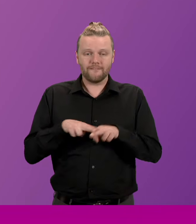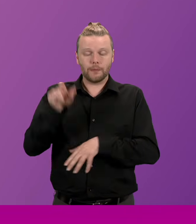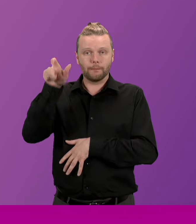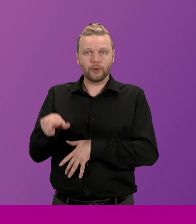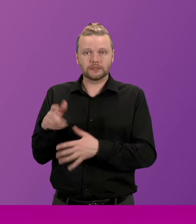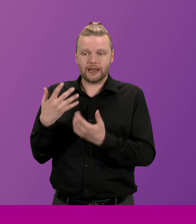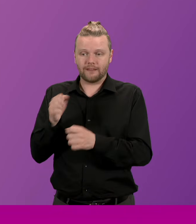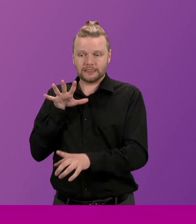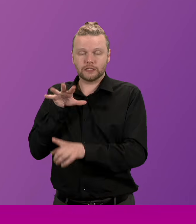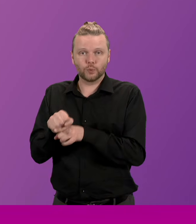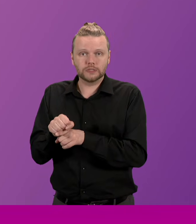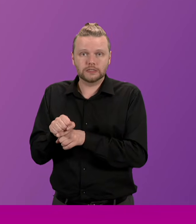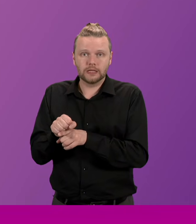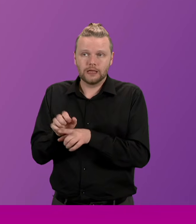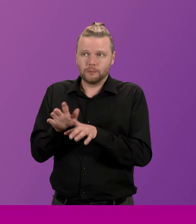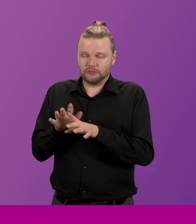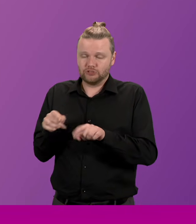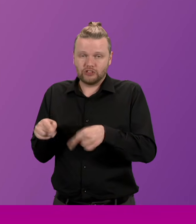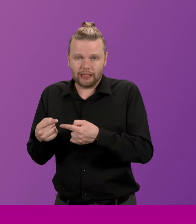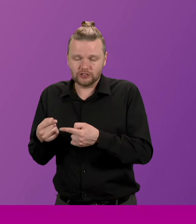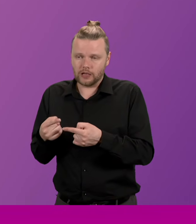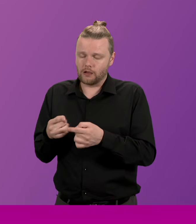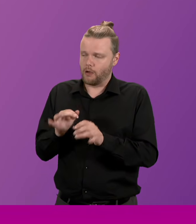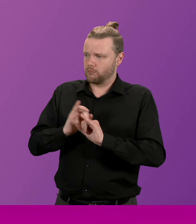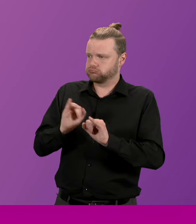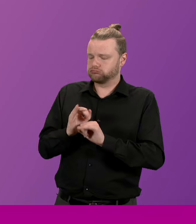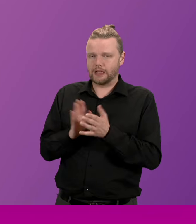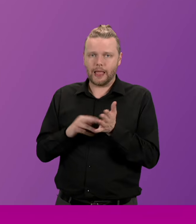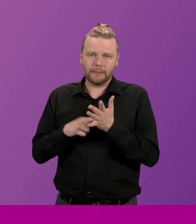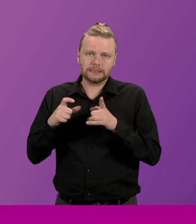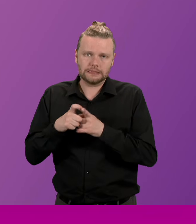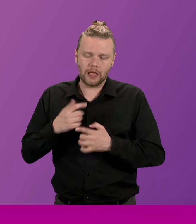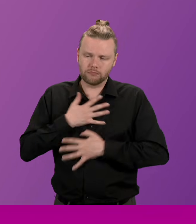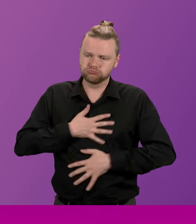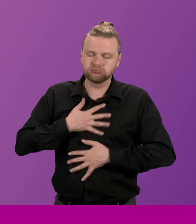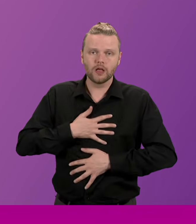a diagnosis as challenging and devastating as that of motor neurone disease, we have in place